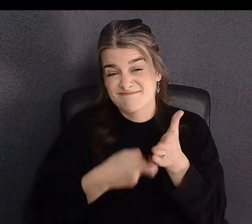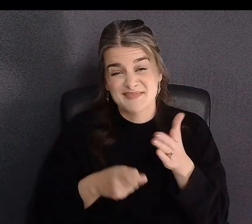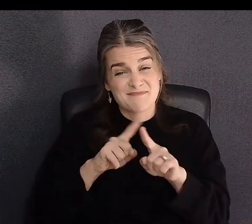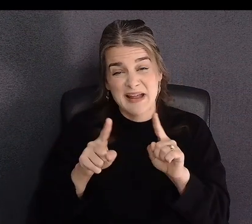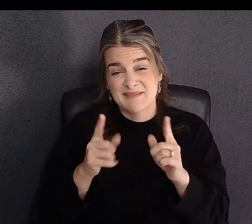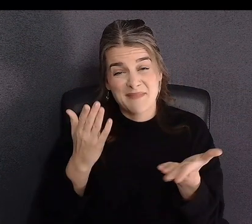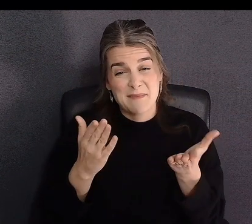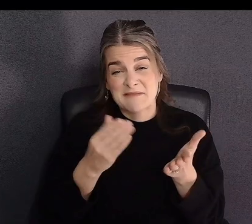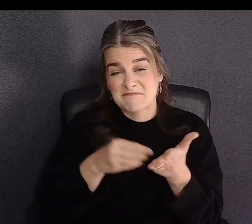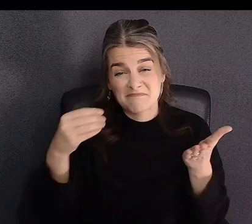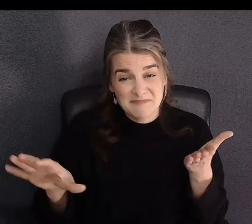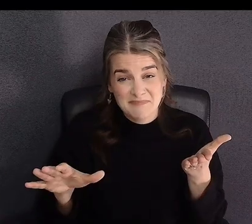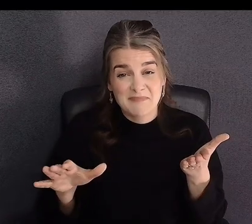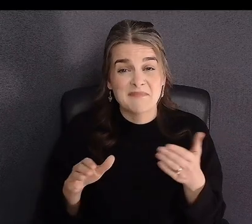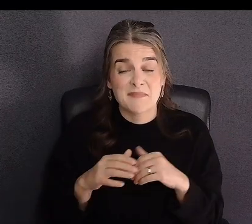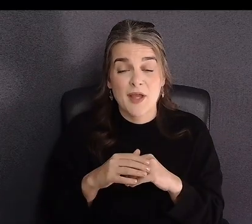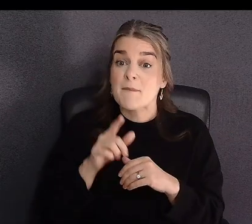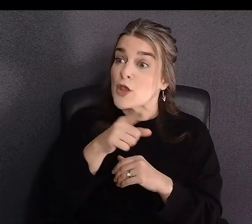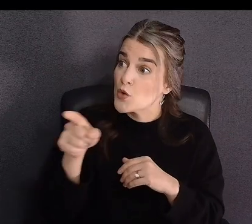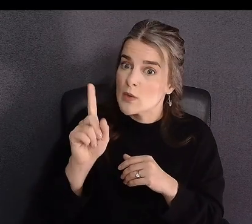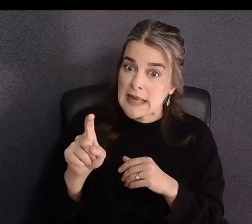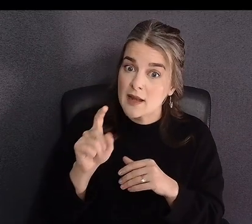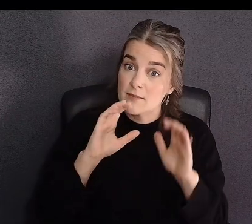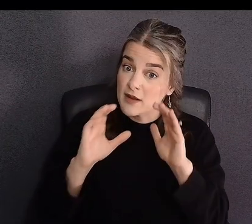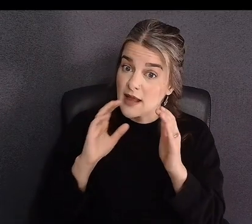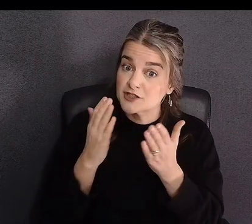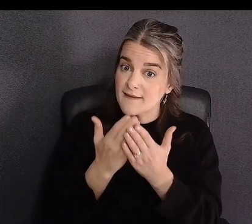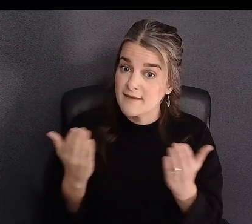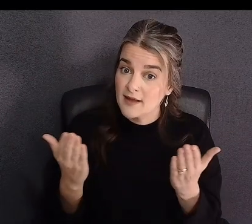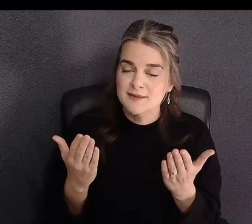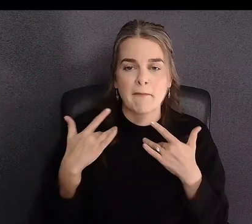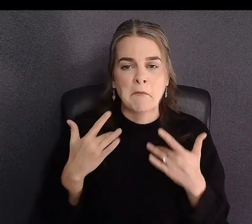usually, insurance, typically, we can justify it for you.